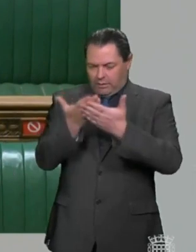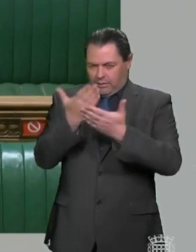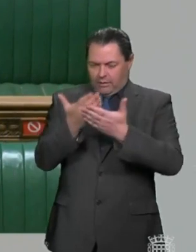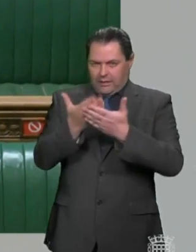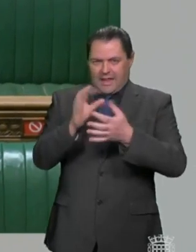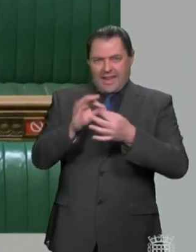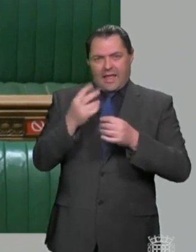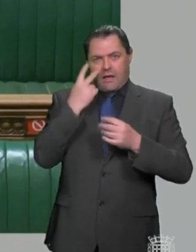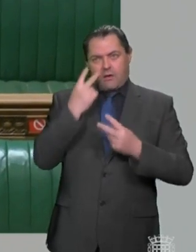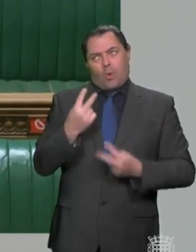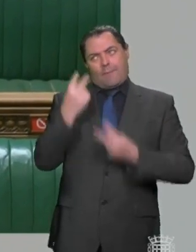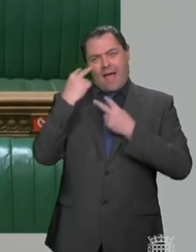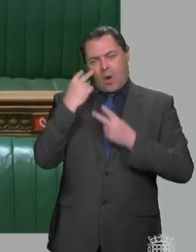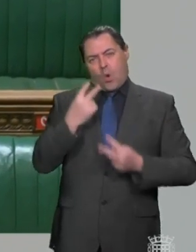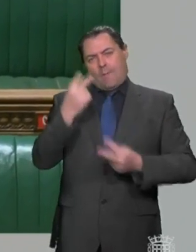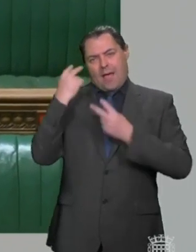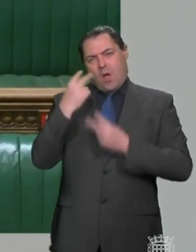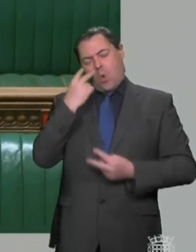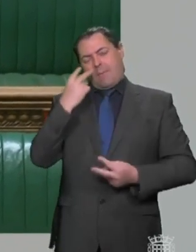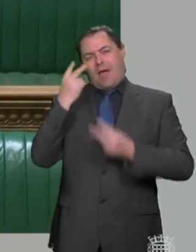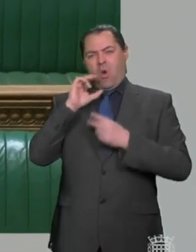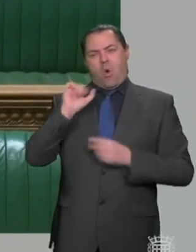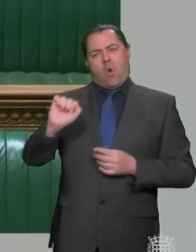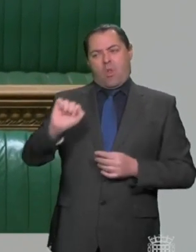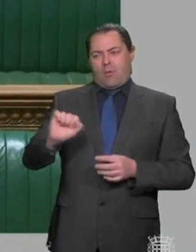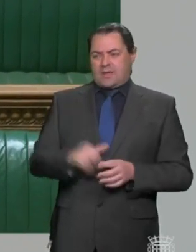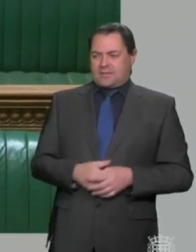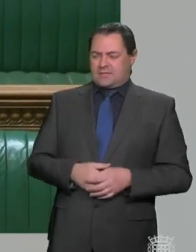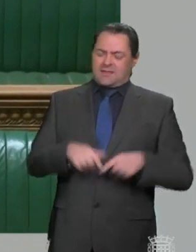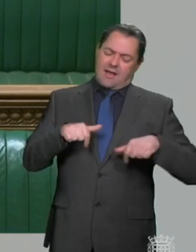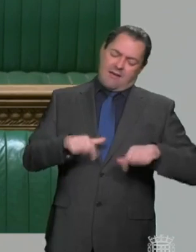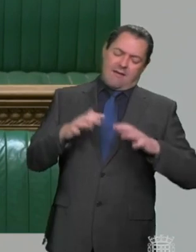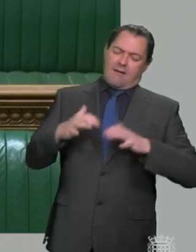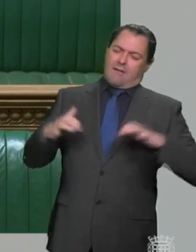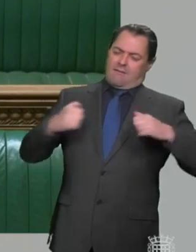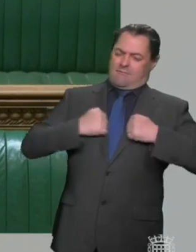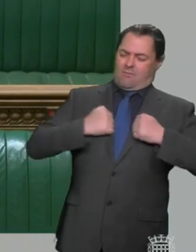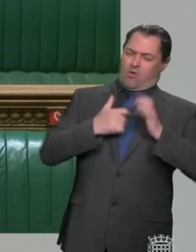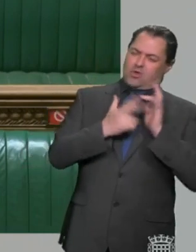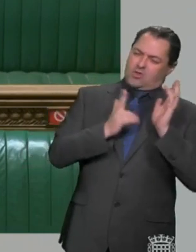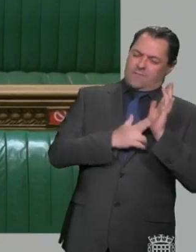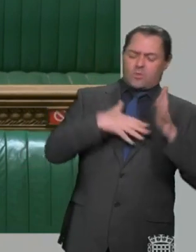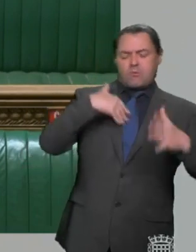rear-view mirror, while we on this side of the House are getting on with our job